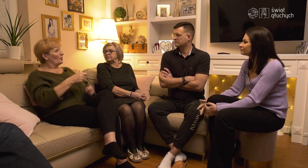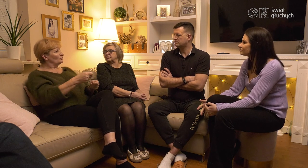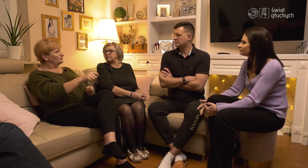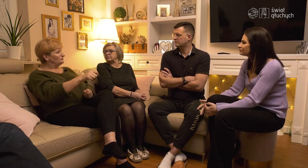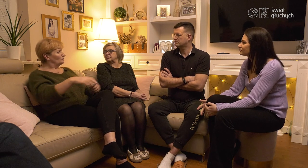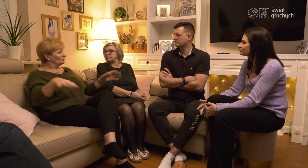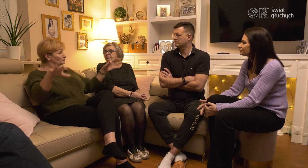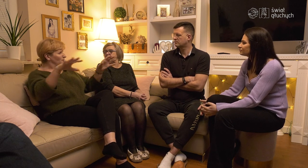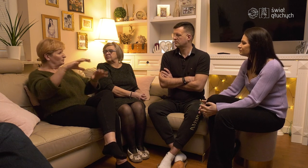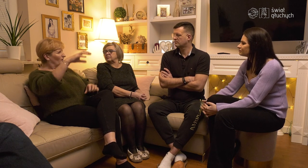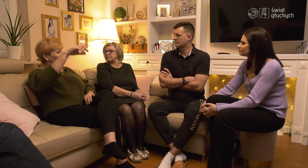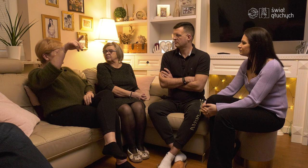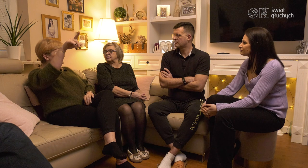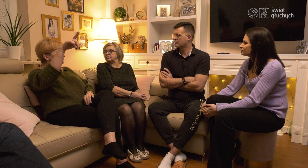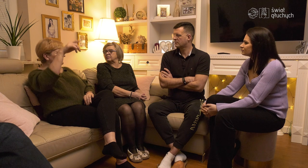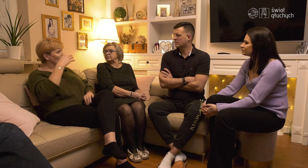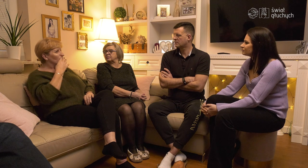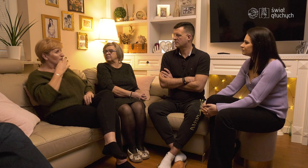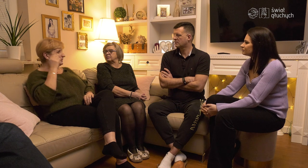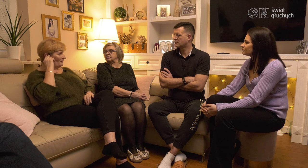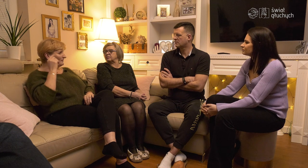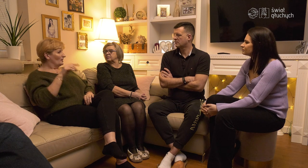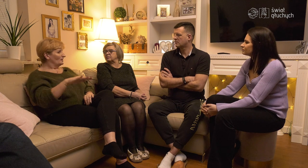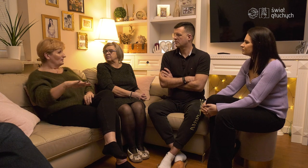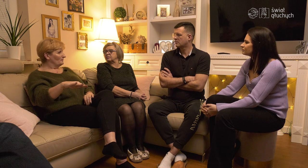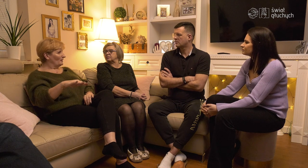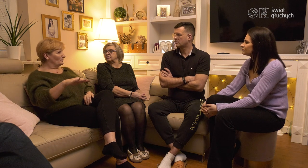We were talking around the campfire with friends,